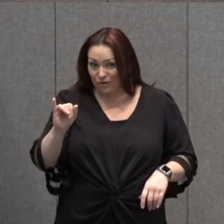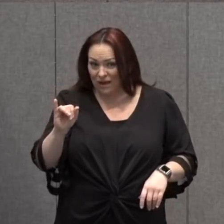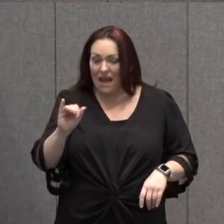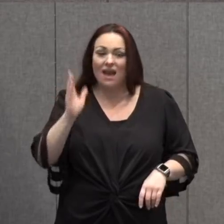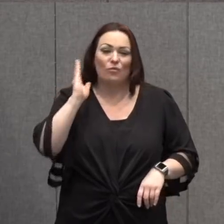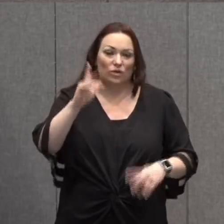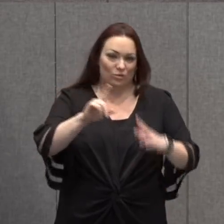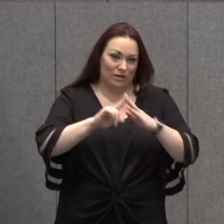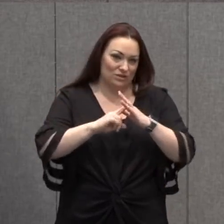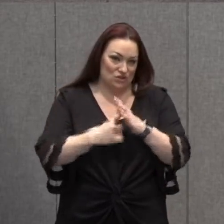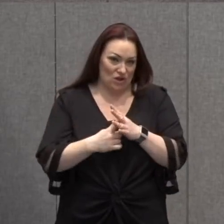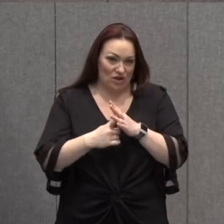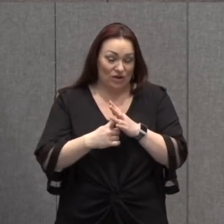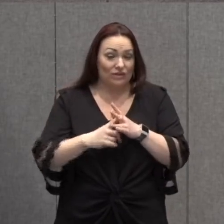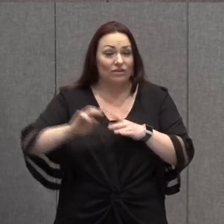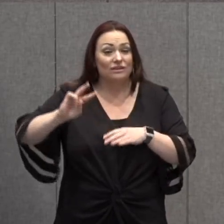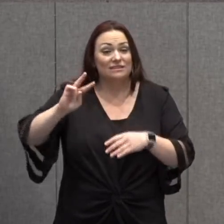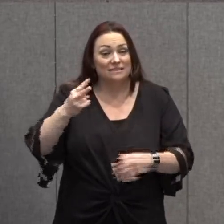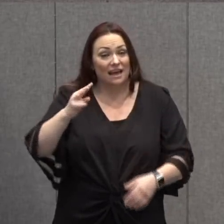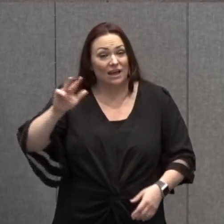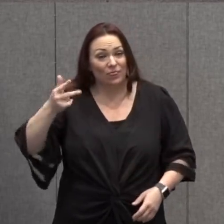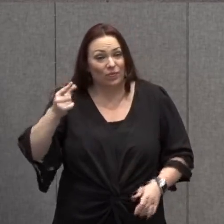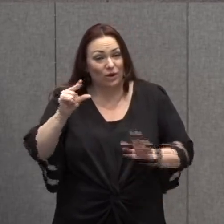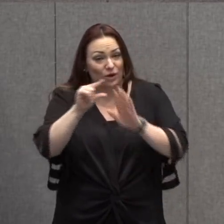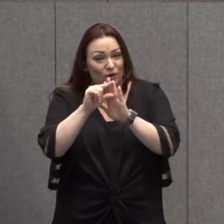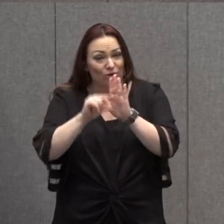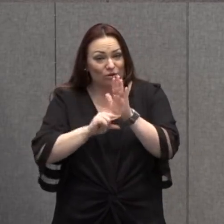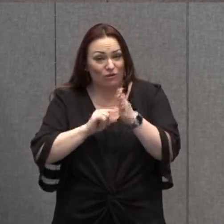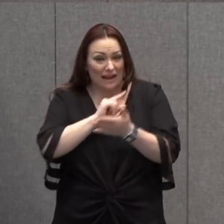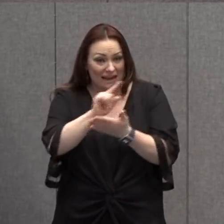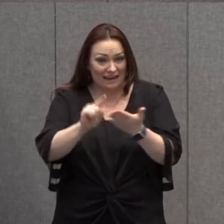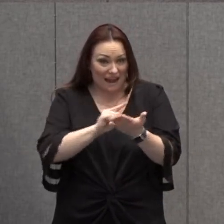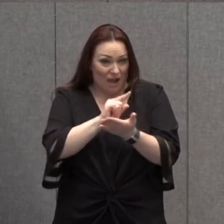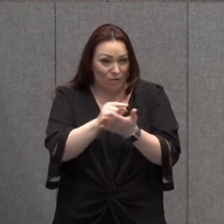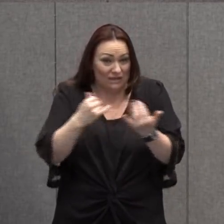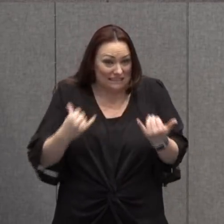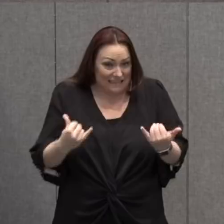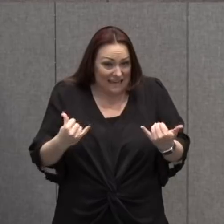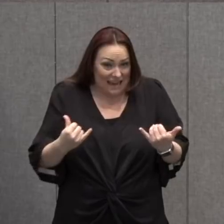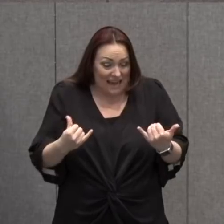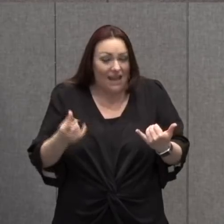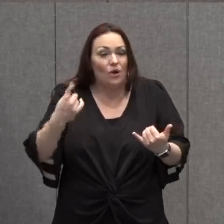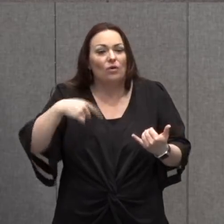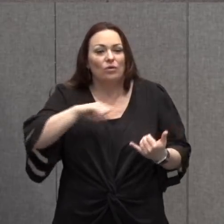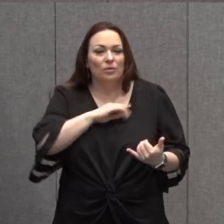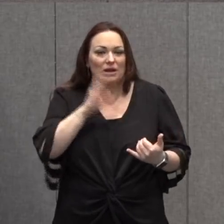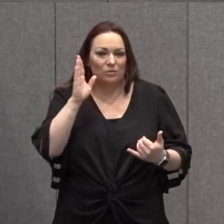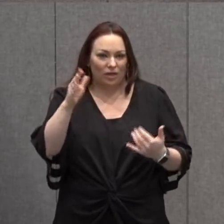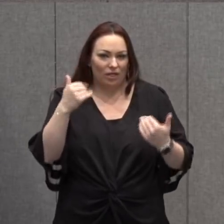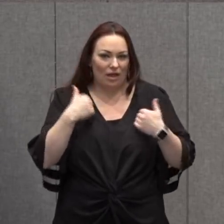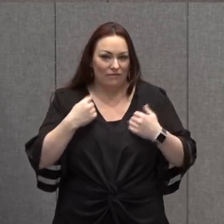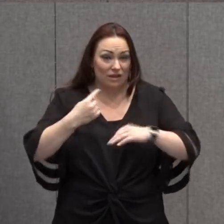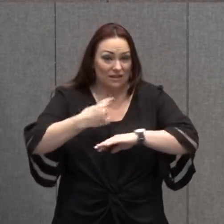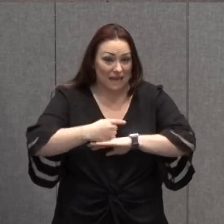starting our second third grade hour today. And we are going to have a day of